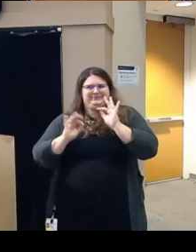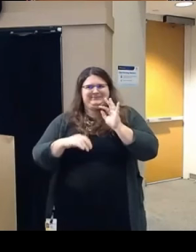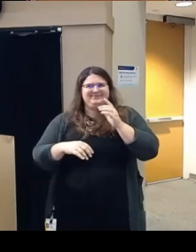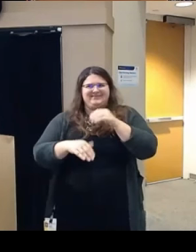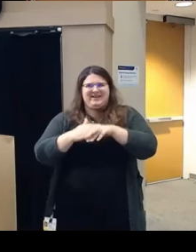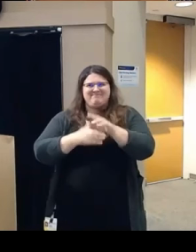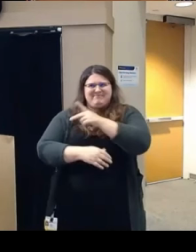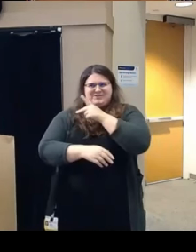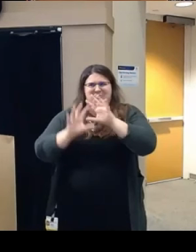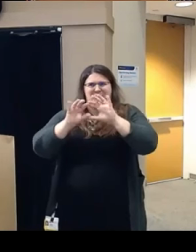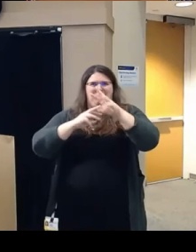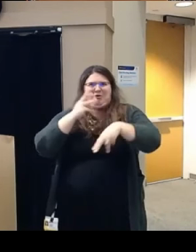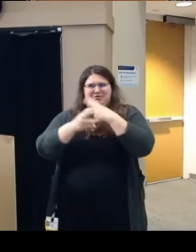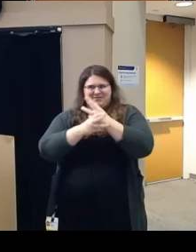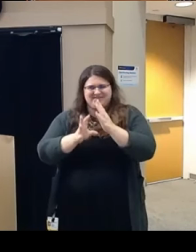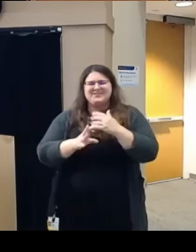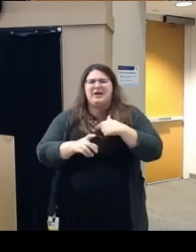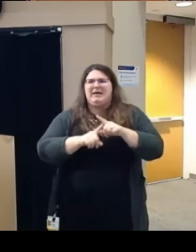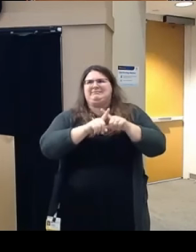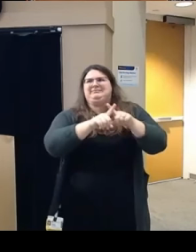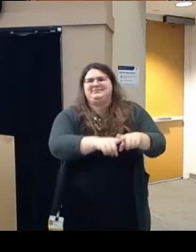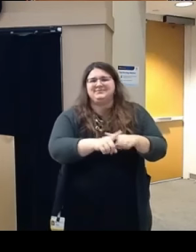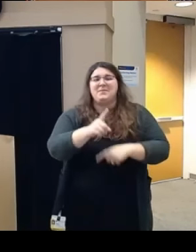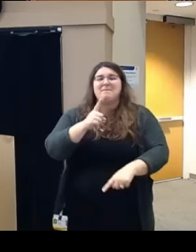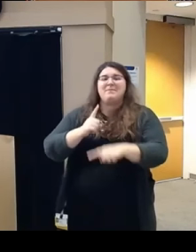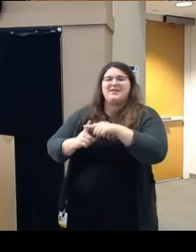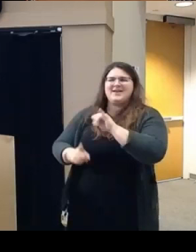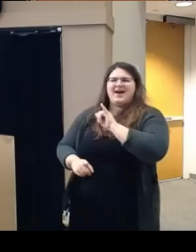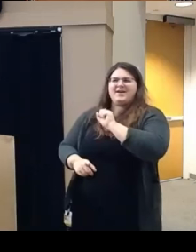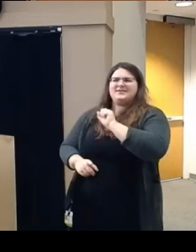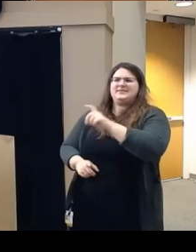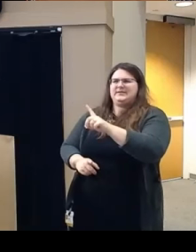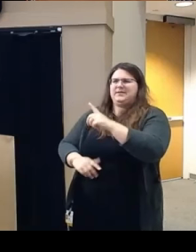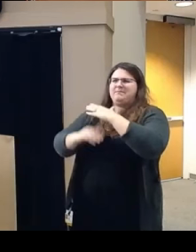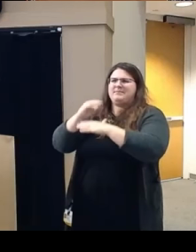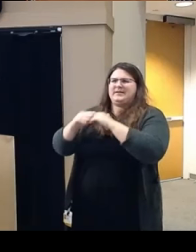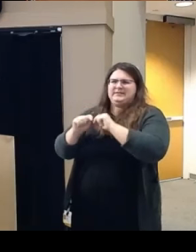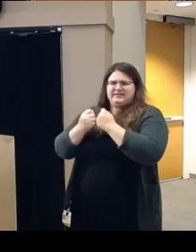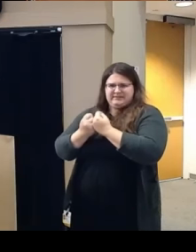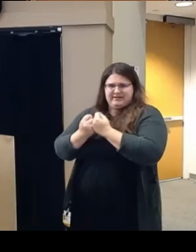on them for a lot of information and then also um my ISD build team um and uh really